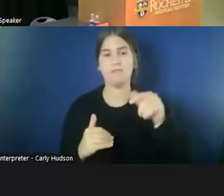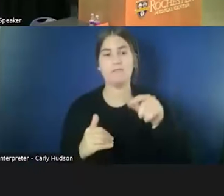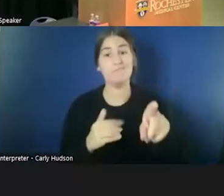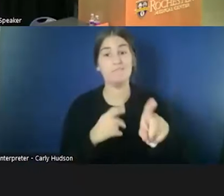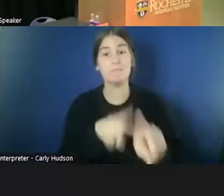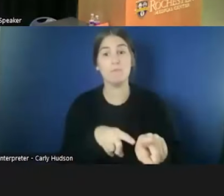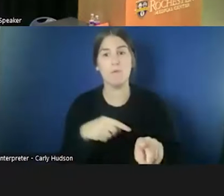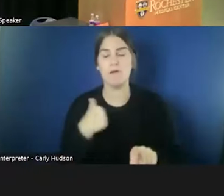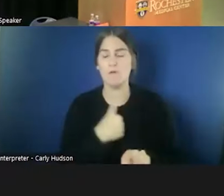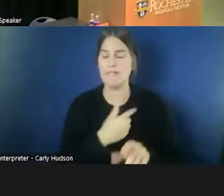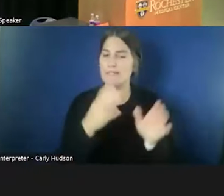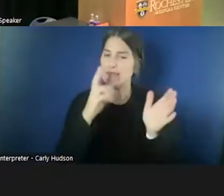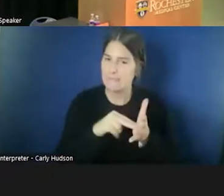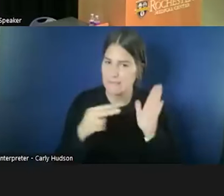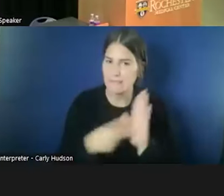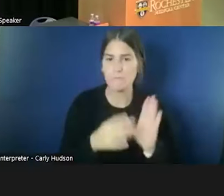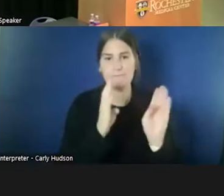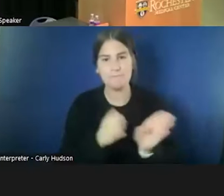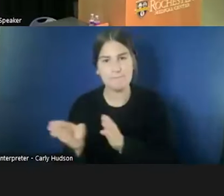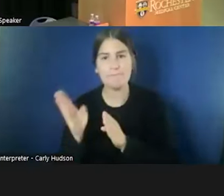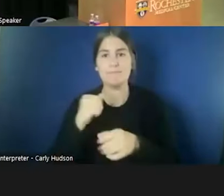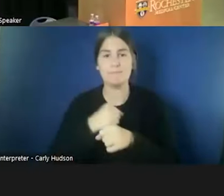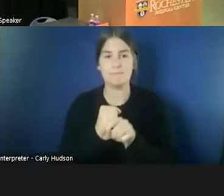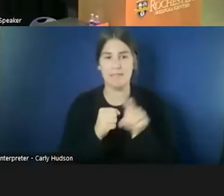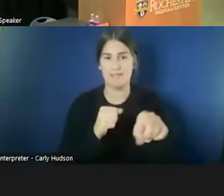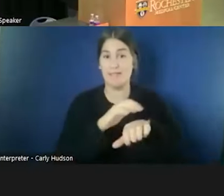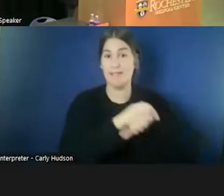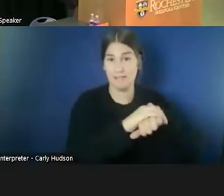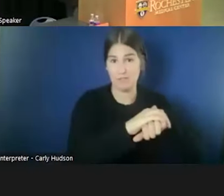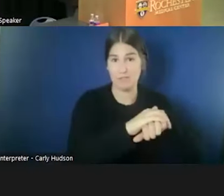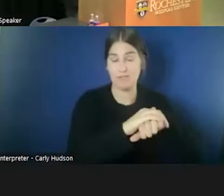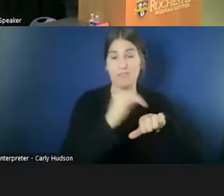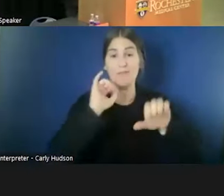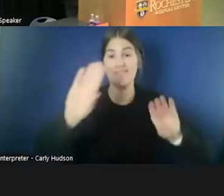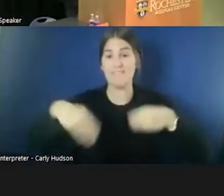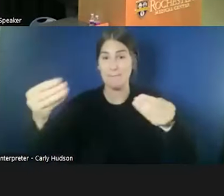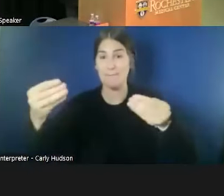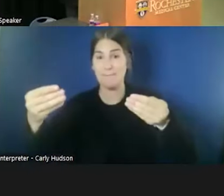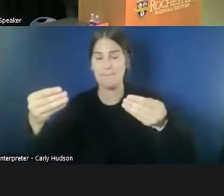purposely when we put it together made it in English but if you flip it it's in Spanish as